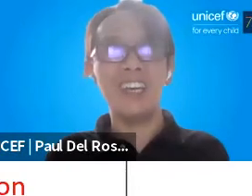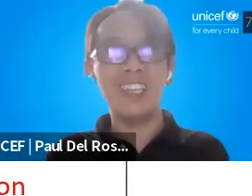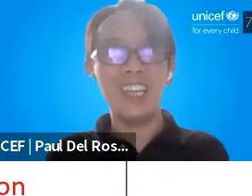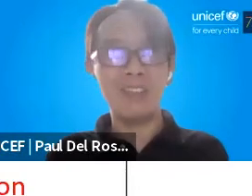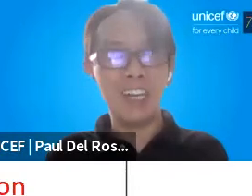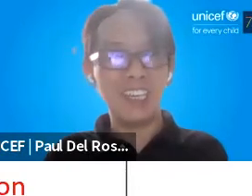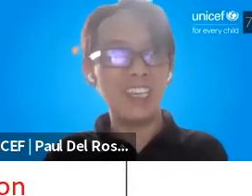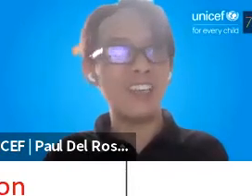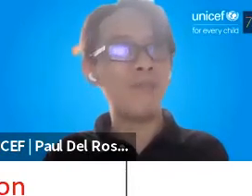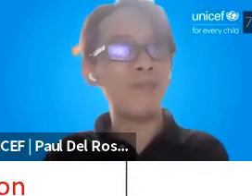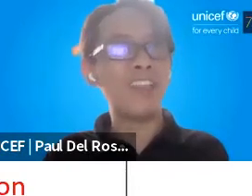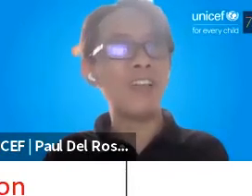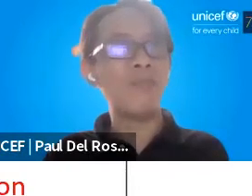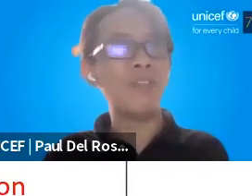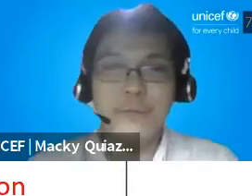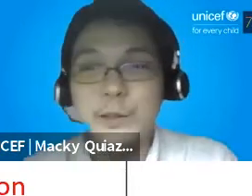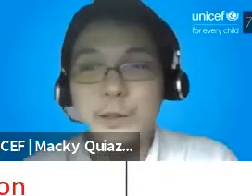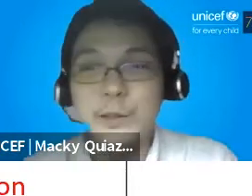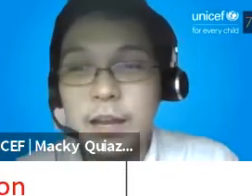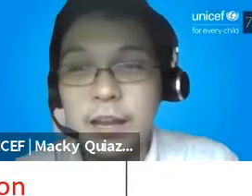Okay. Thanks, Macky. Thank you so much, Paul!